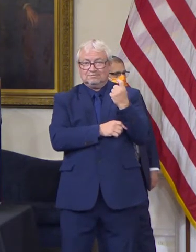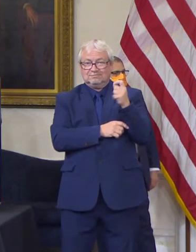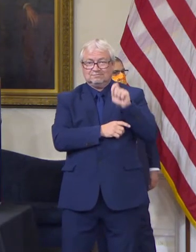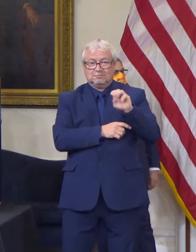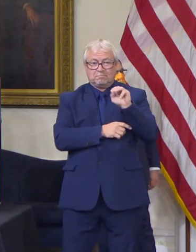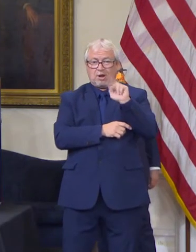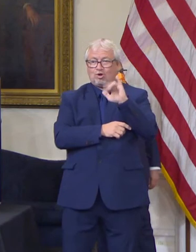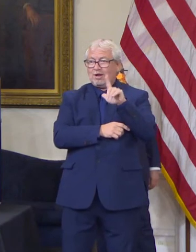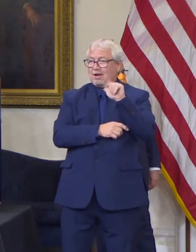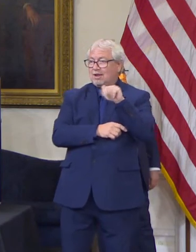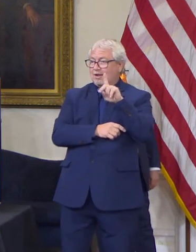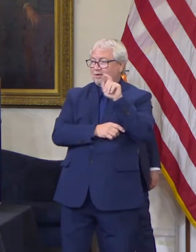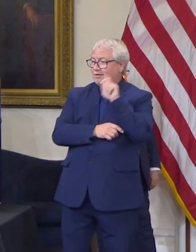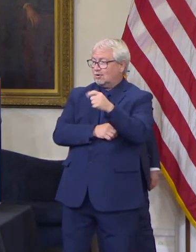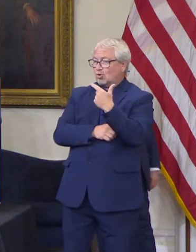gov to find out where Pfizer boosters are available near you.